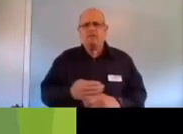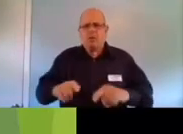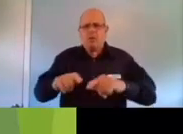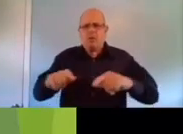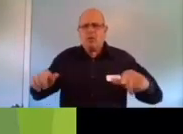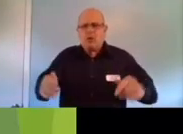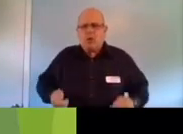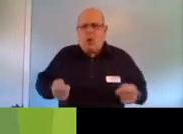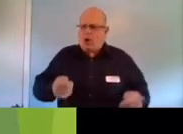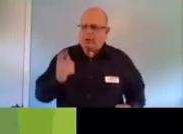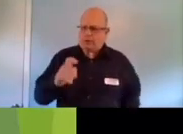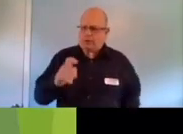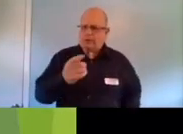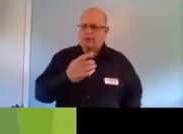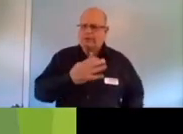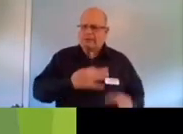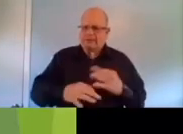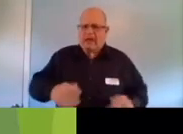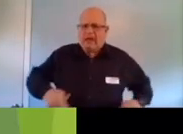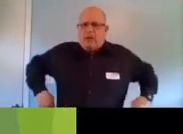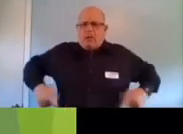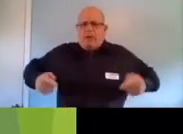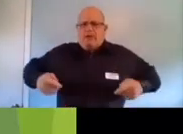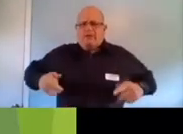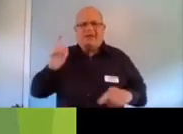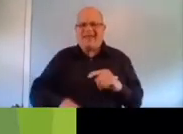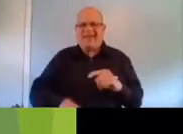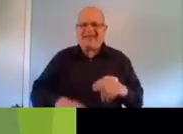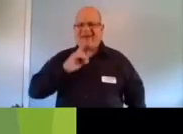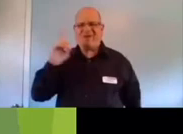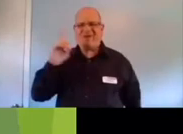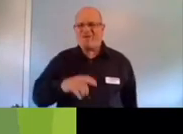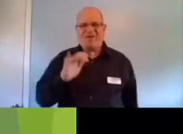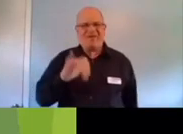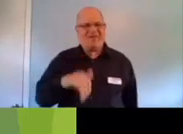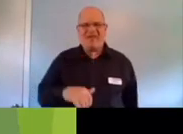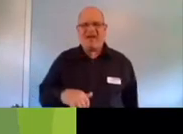They can't request things for them to be more comfortable.